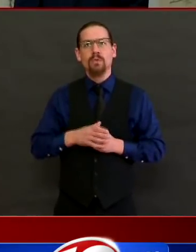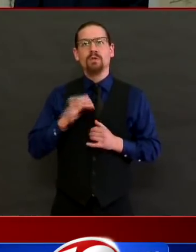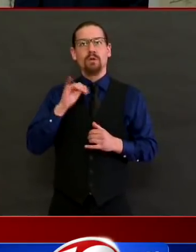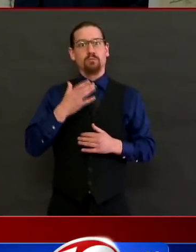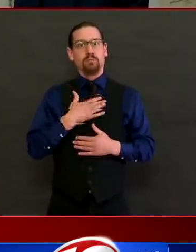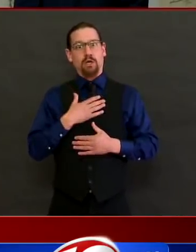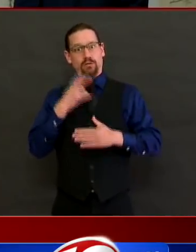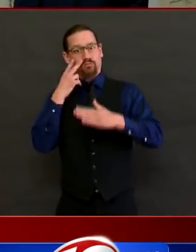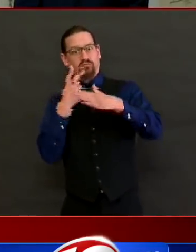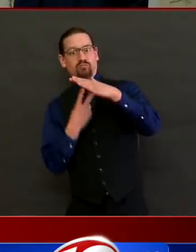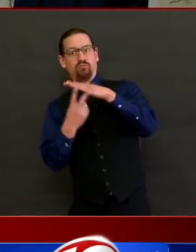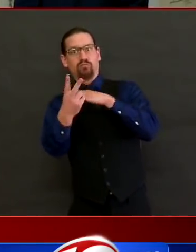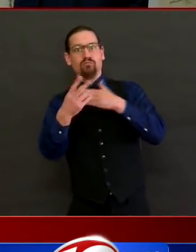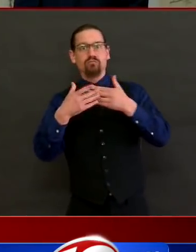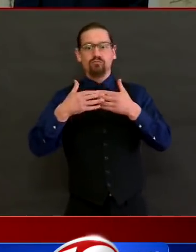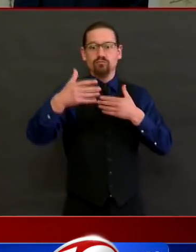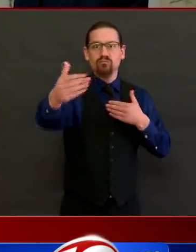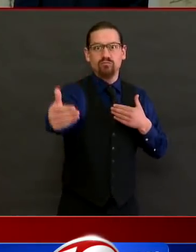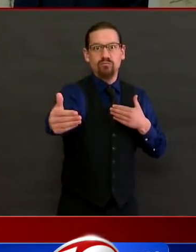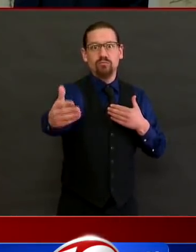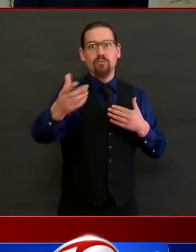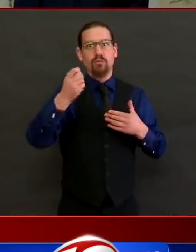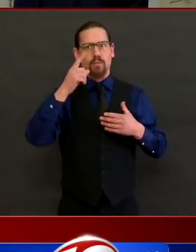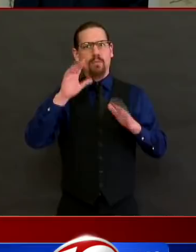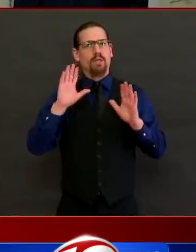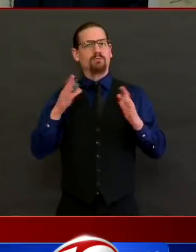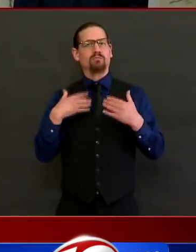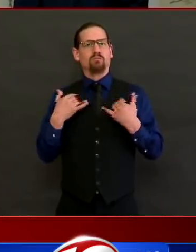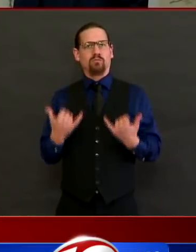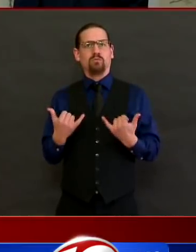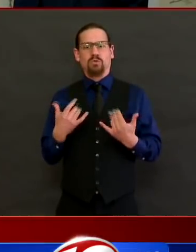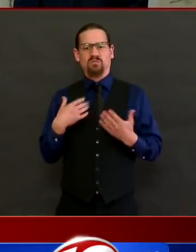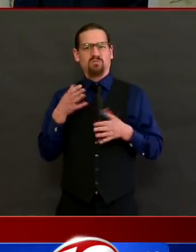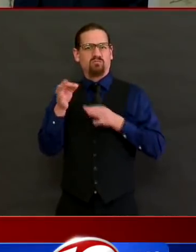TEAM AND GIVE YOU MY BEST INSIGHT AS TO WHERE I THINK WE ARE, WHERE I THINK WE MIGHT BE